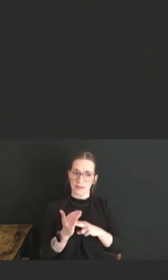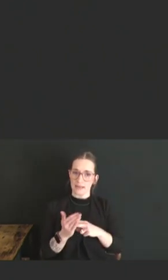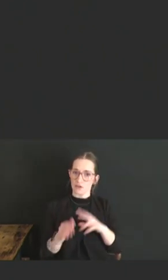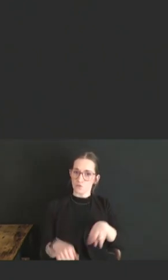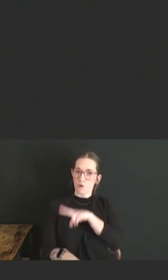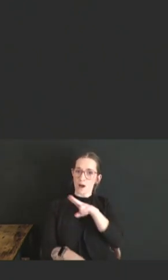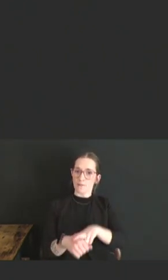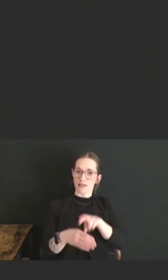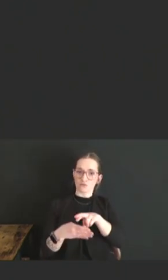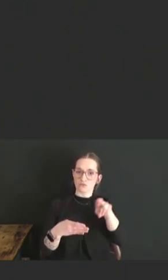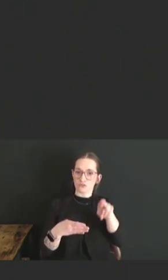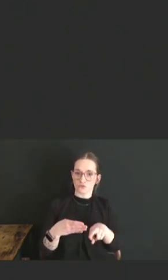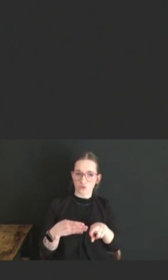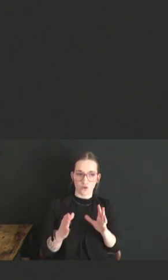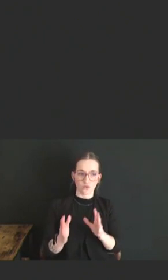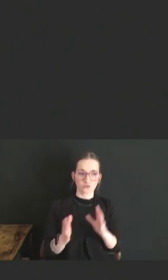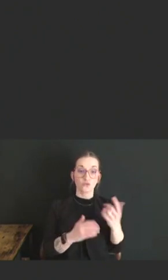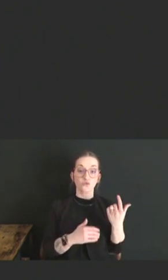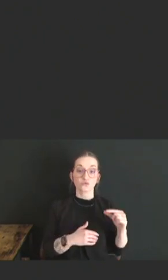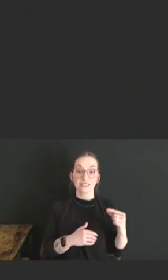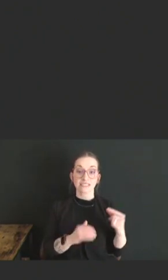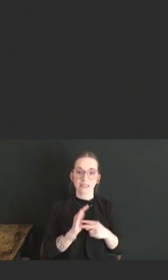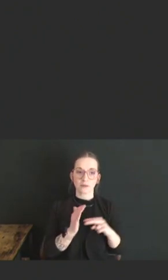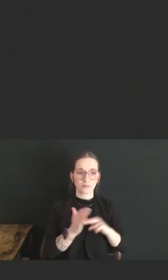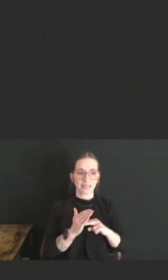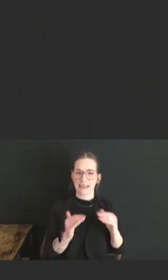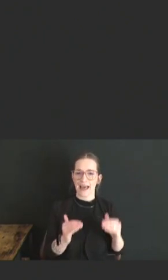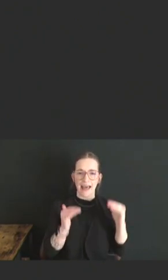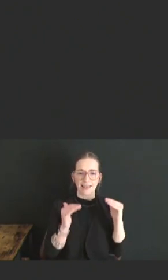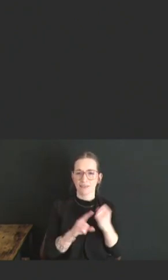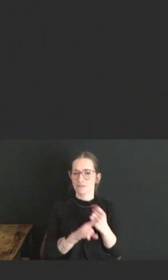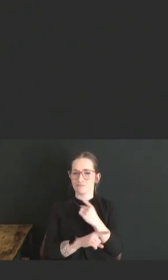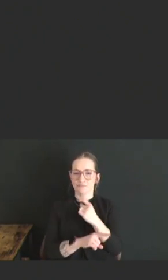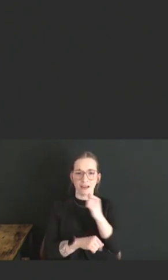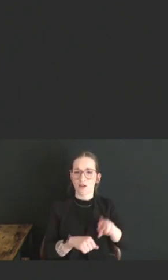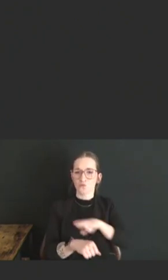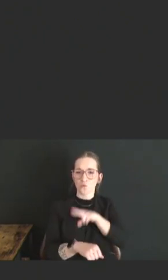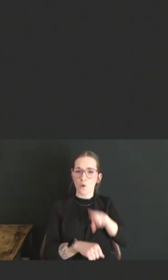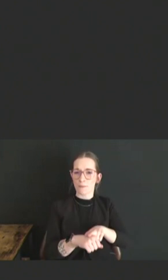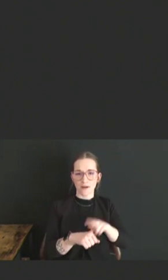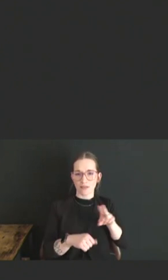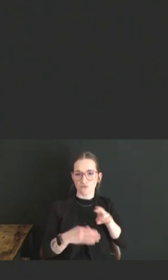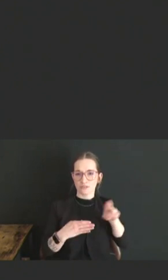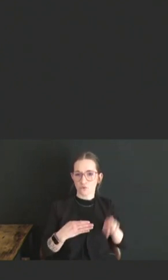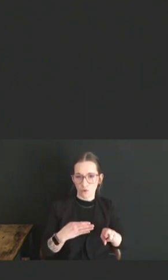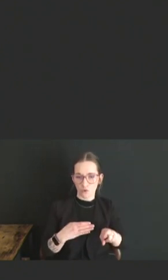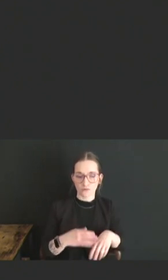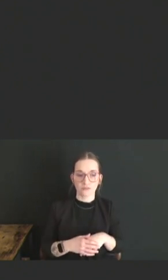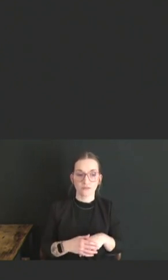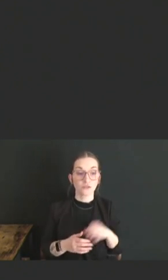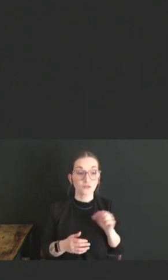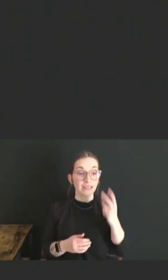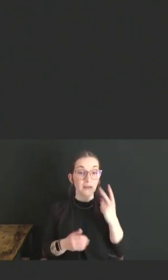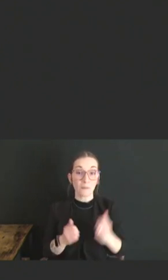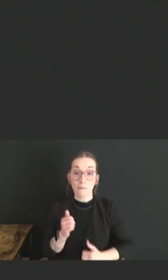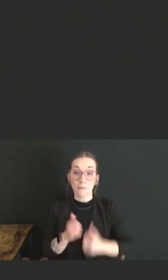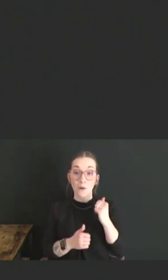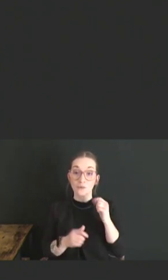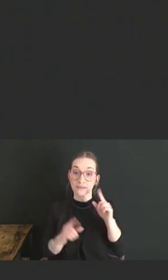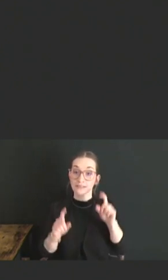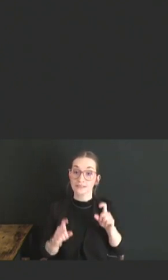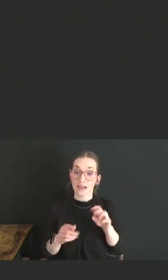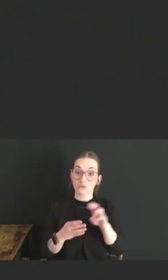represent abnormal or elevated results. Can see that most test results were troponin,